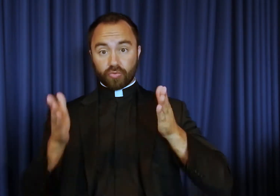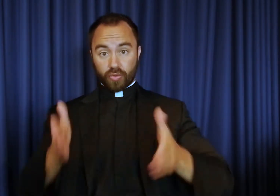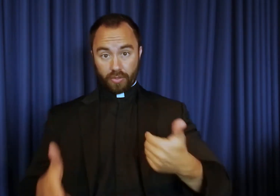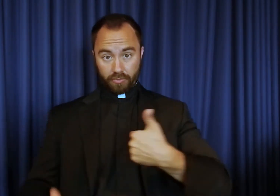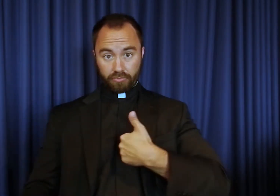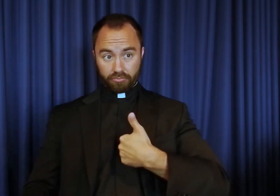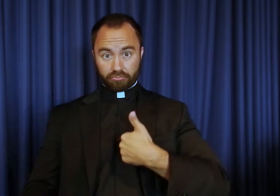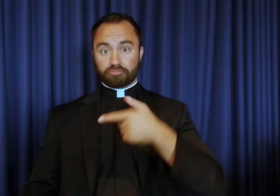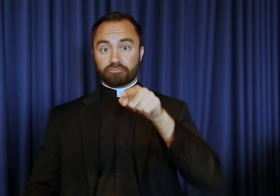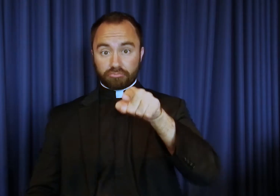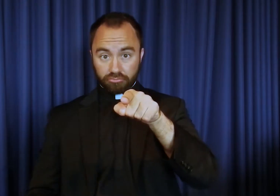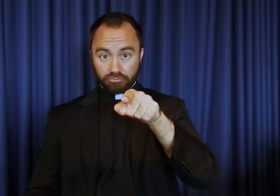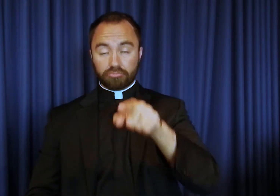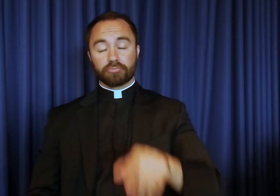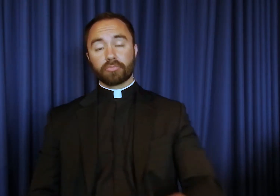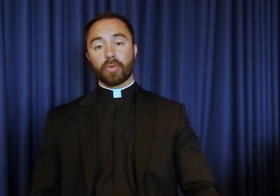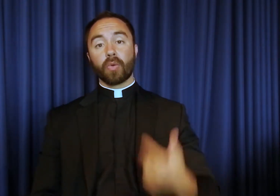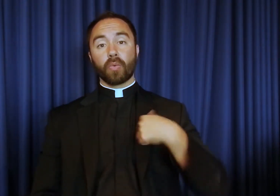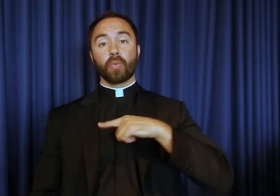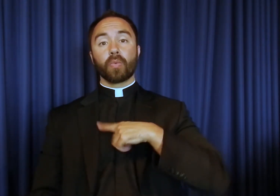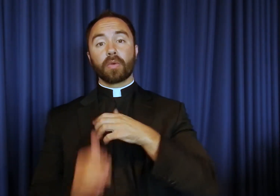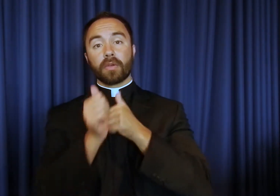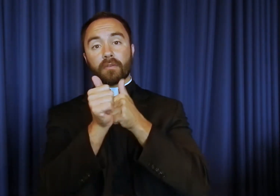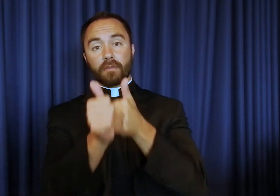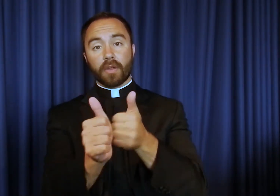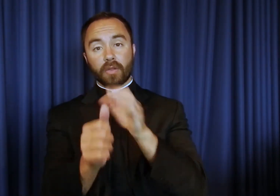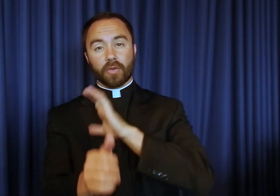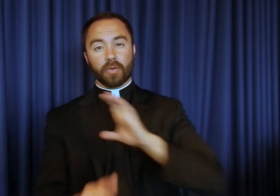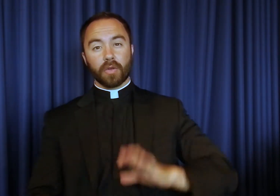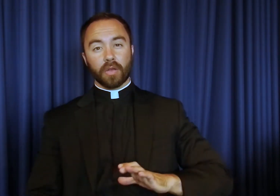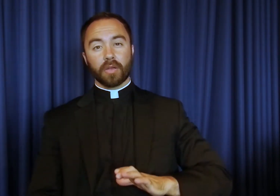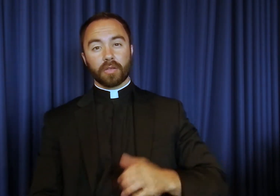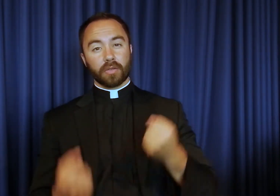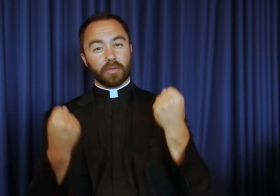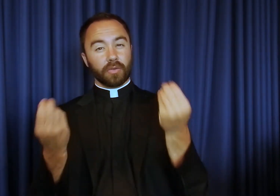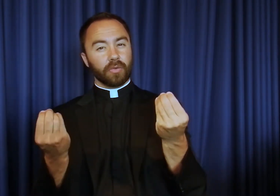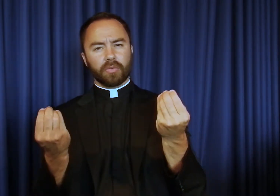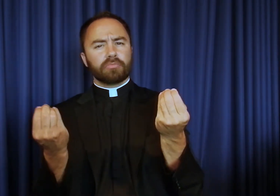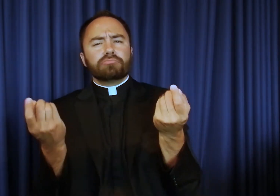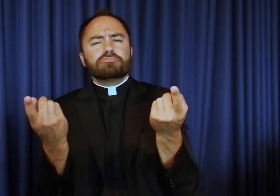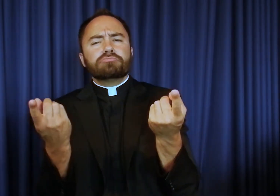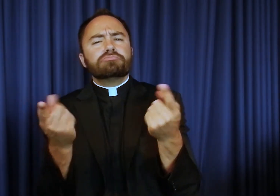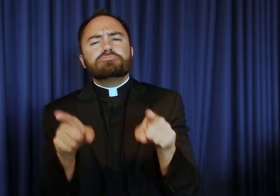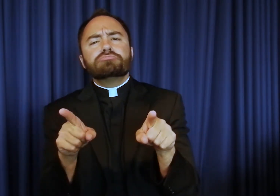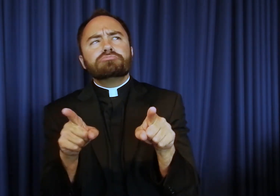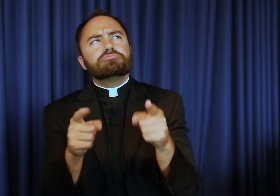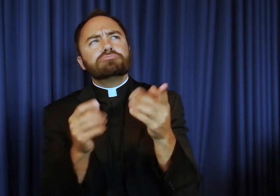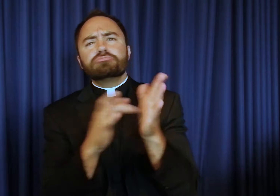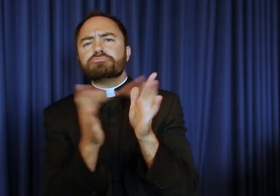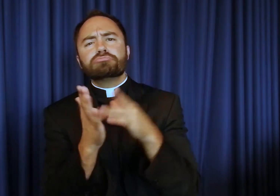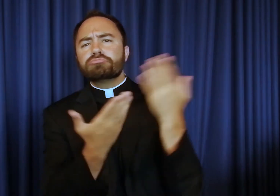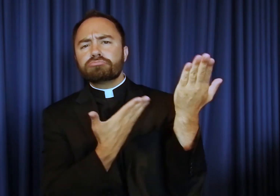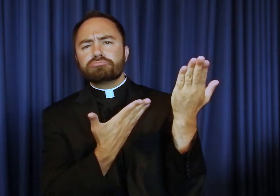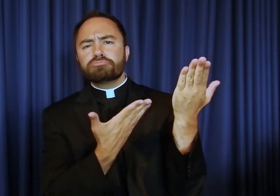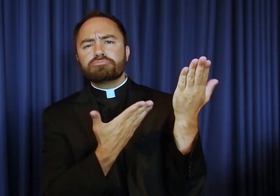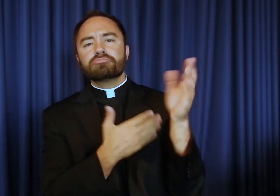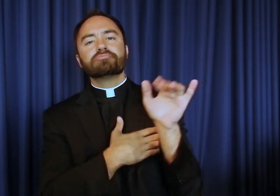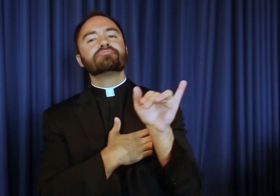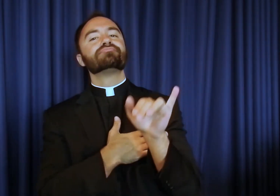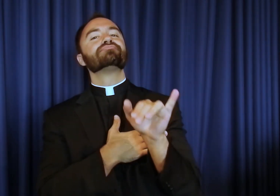If you remember Christ himself as Christians believe myself and yourself